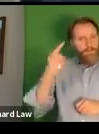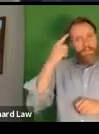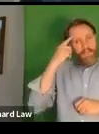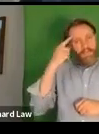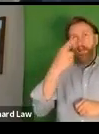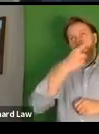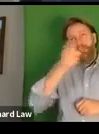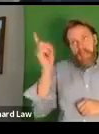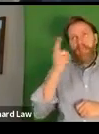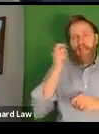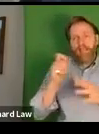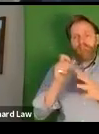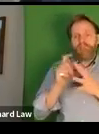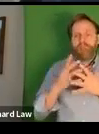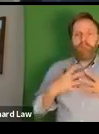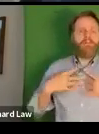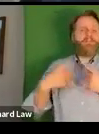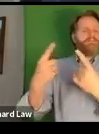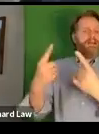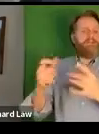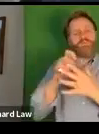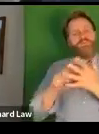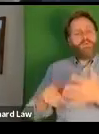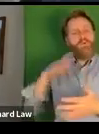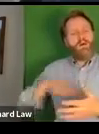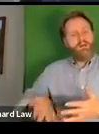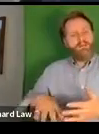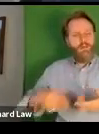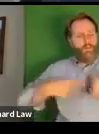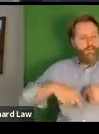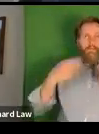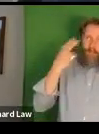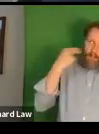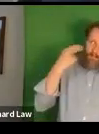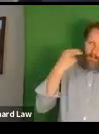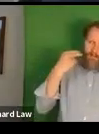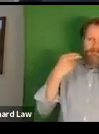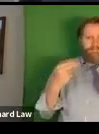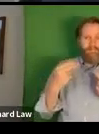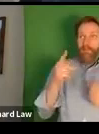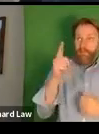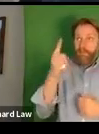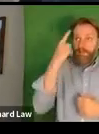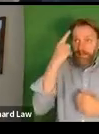want and as some of the questions tonight you know that's what they think they can do to us on pay and that's what they